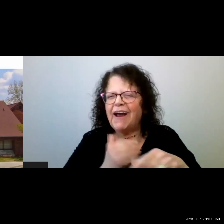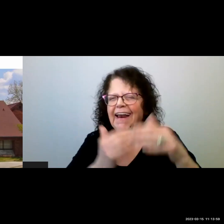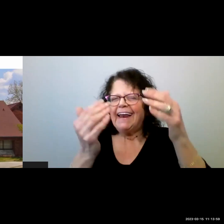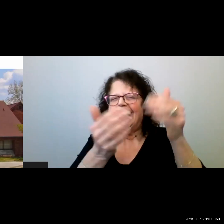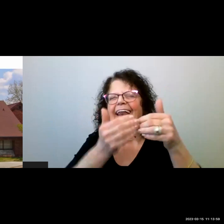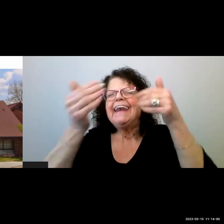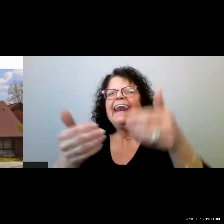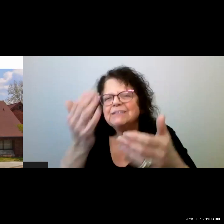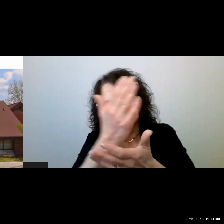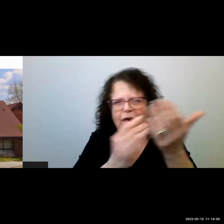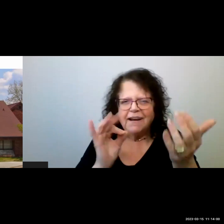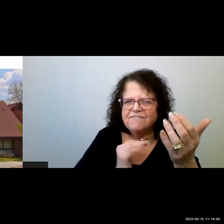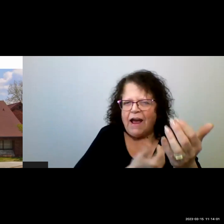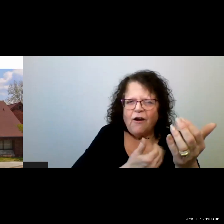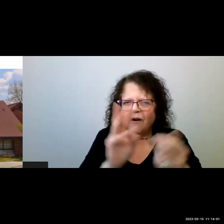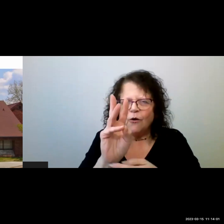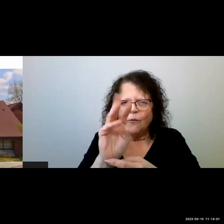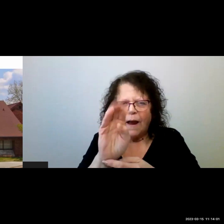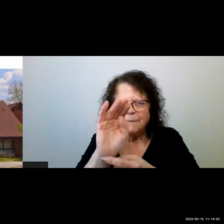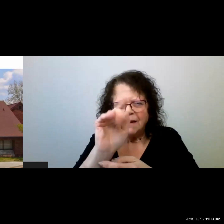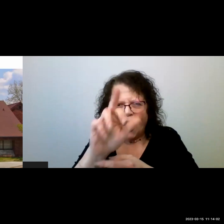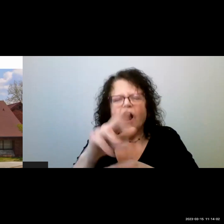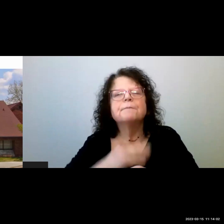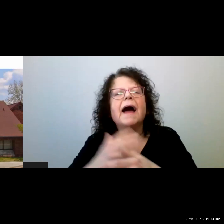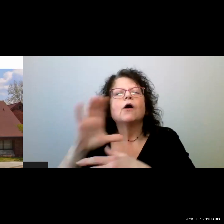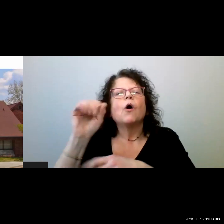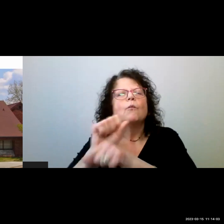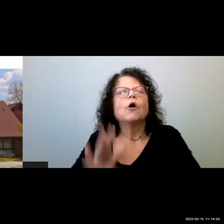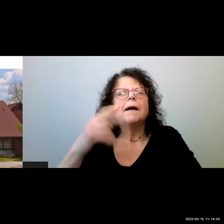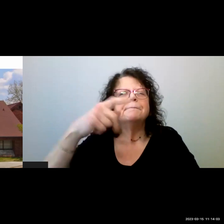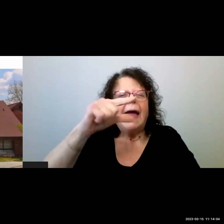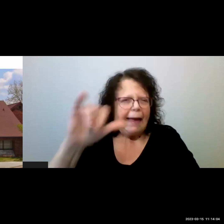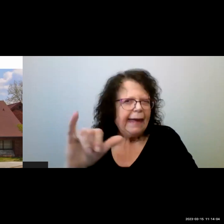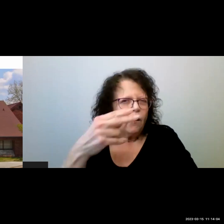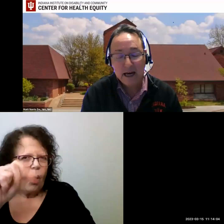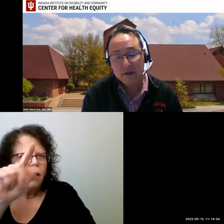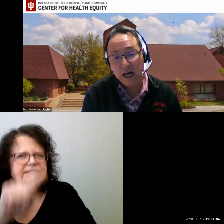to introduce my colleague Peggy Holtz who will be joining us along with a couple of